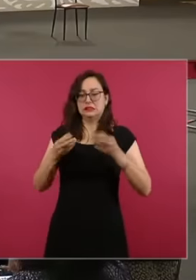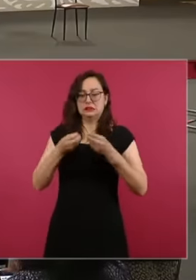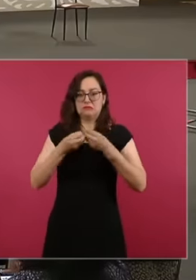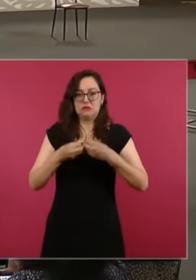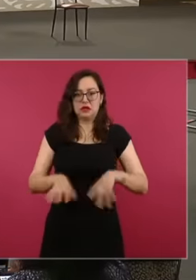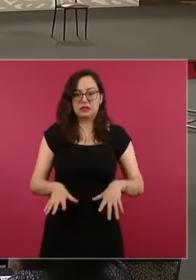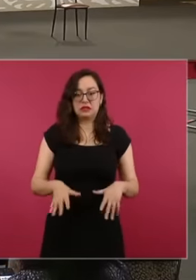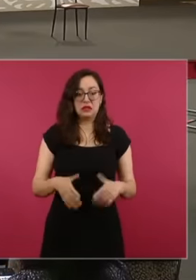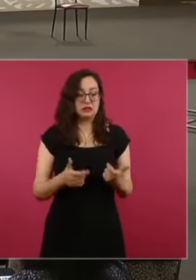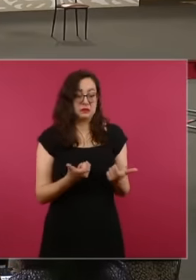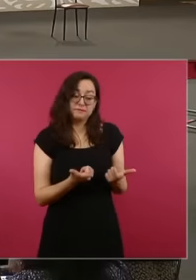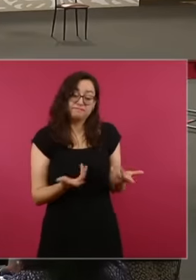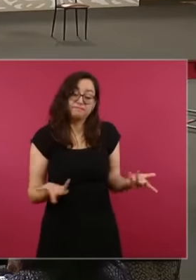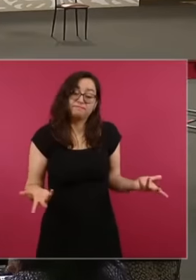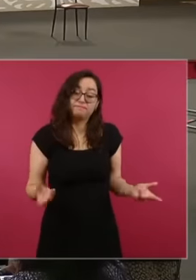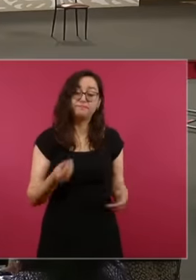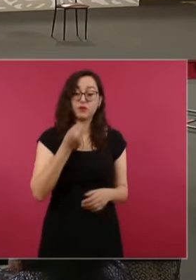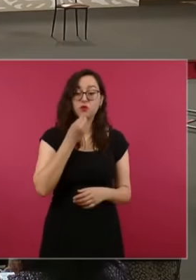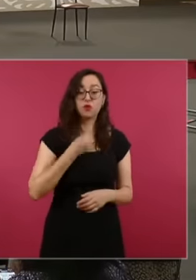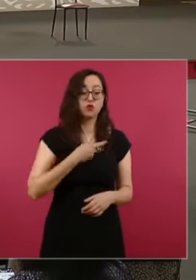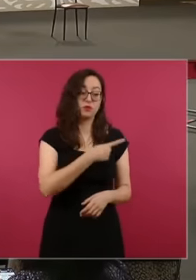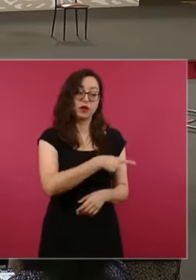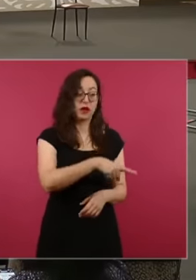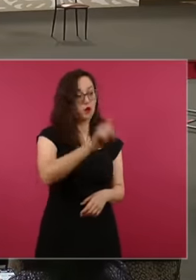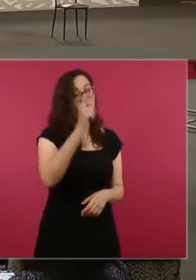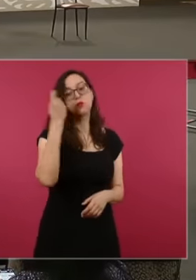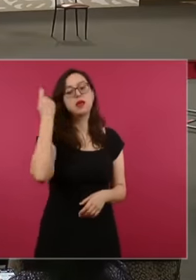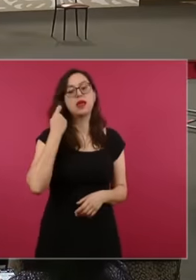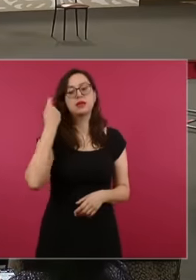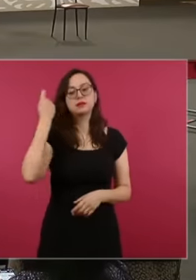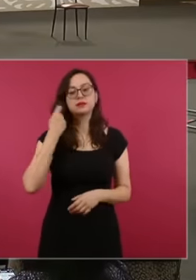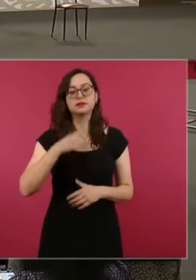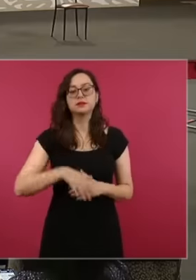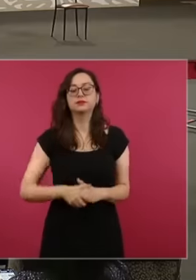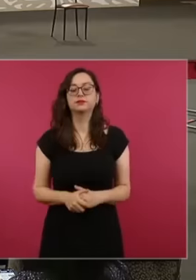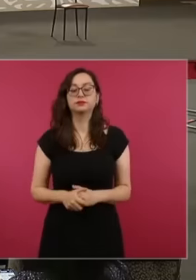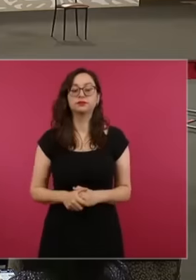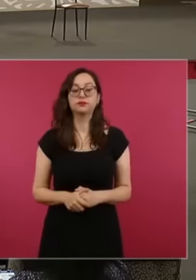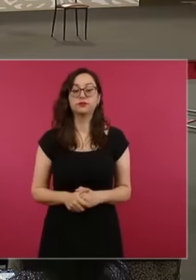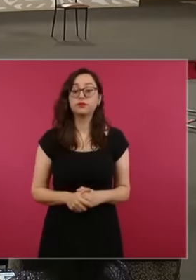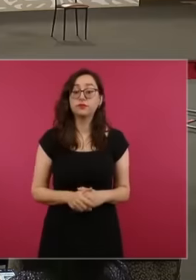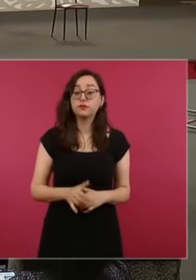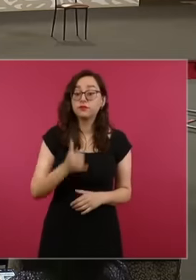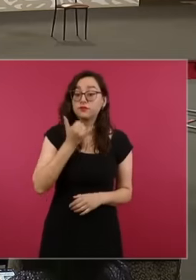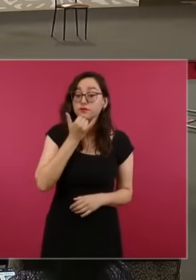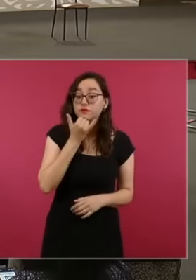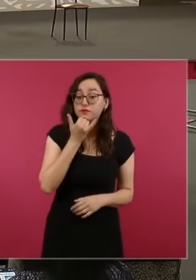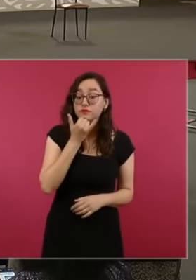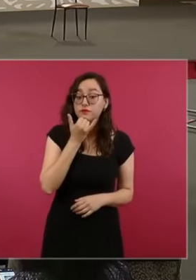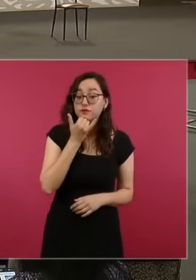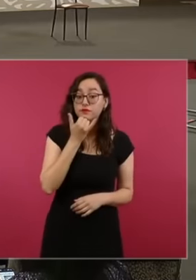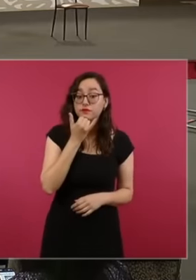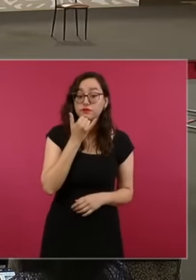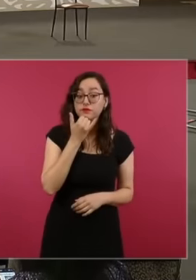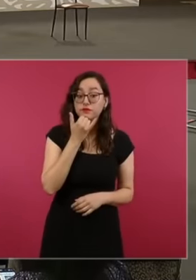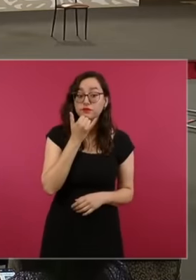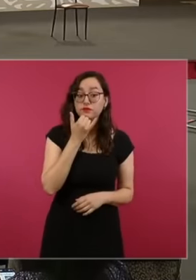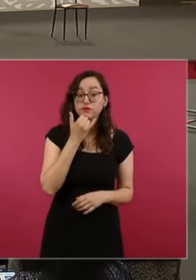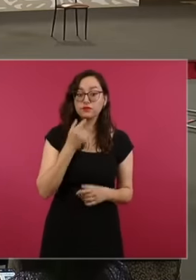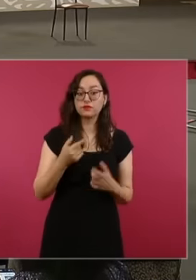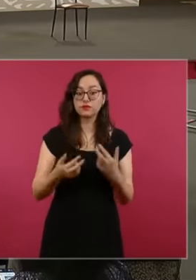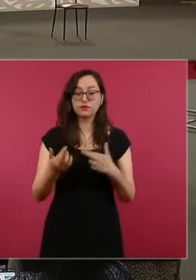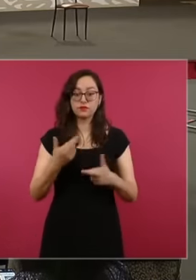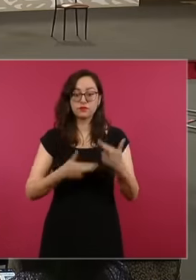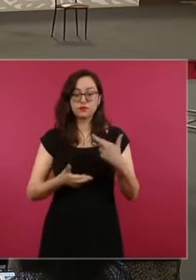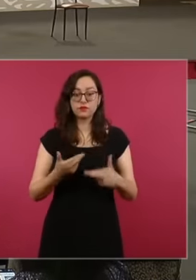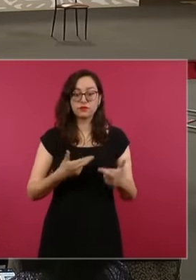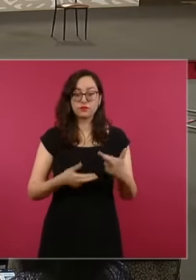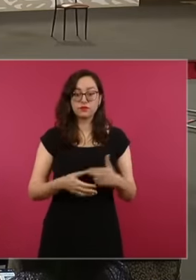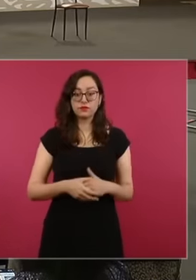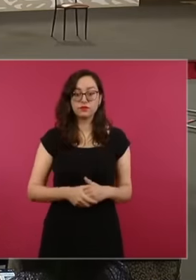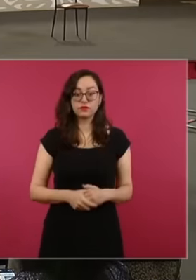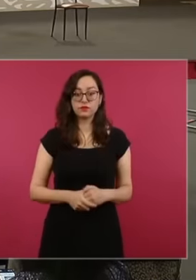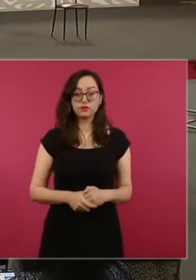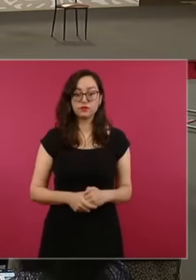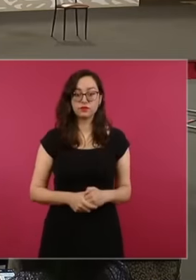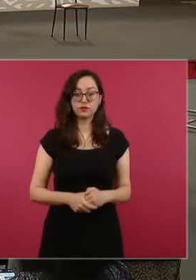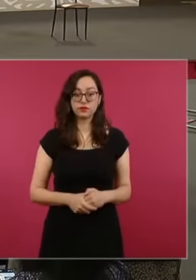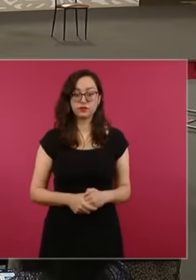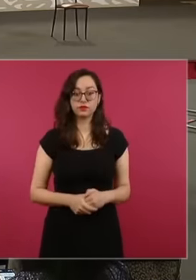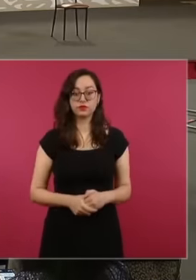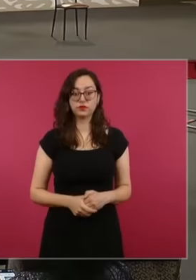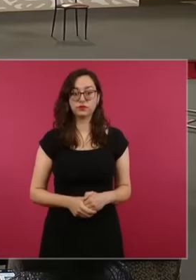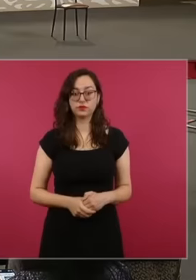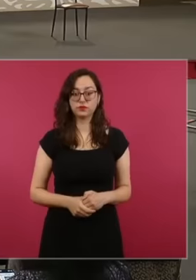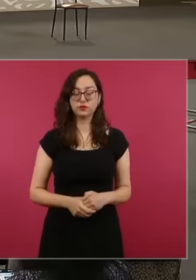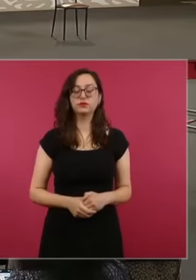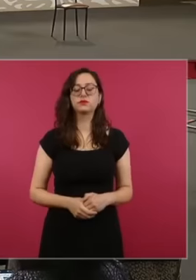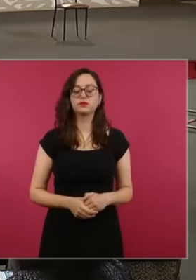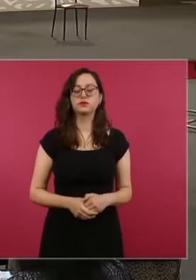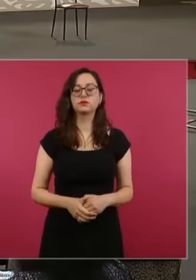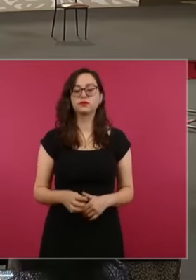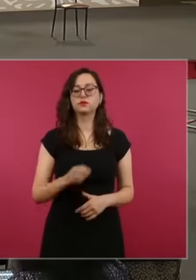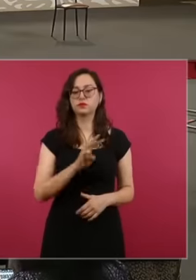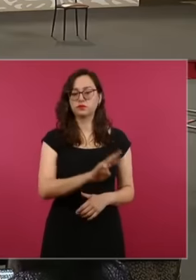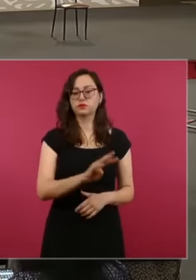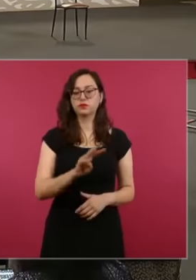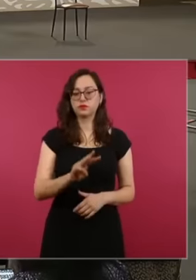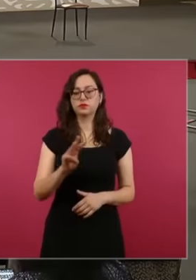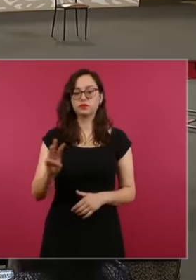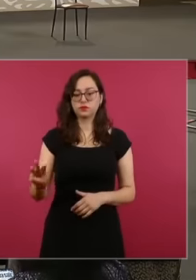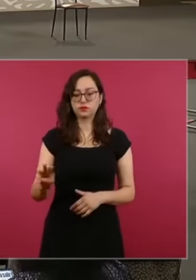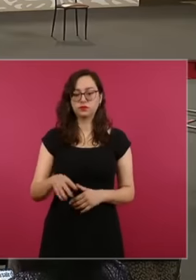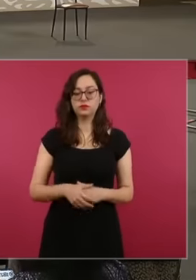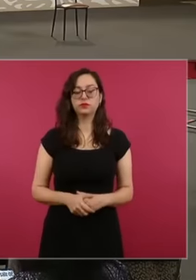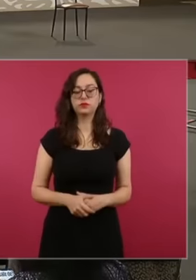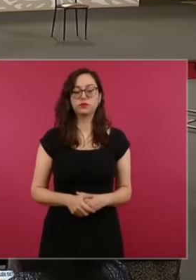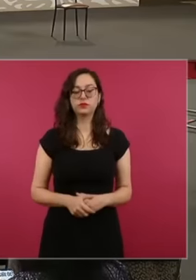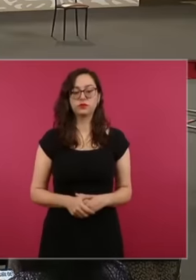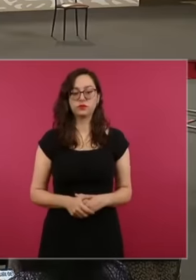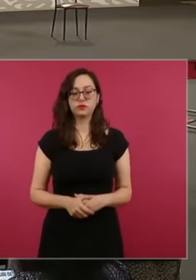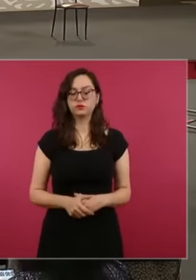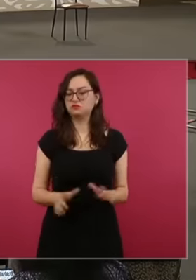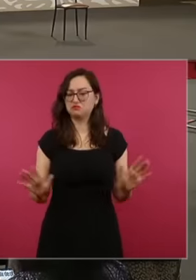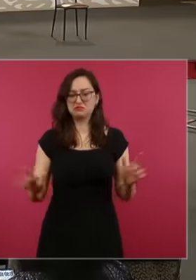excuse me eh Come back Ah well This is the page yes anyone can enter eh I don't know